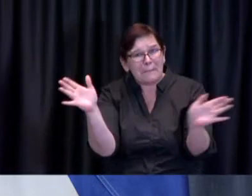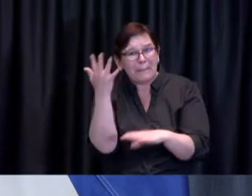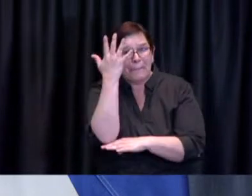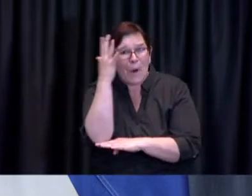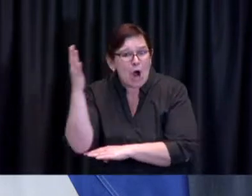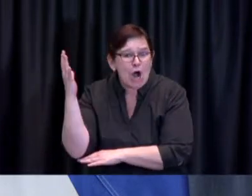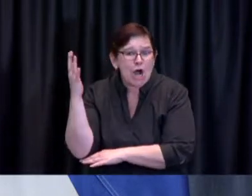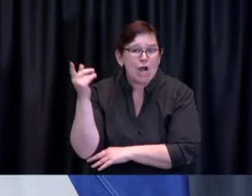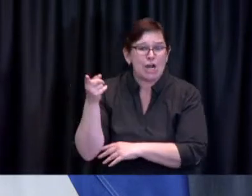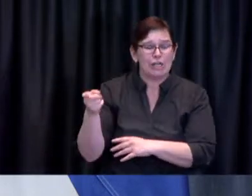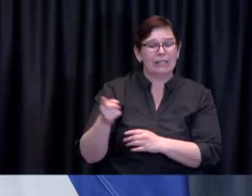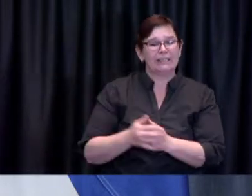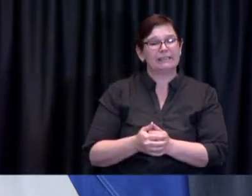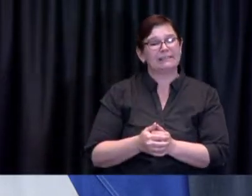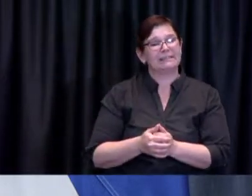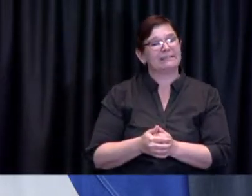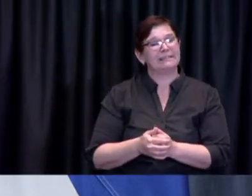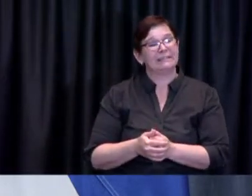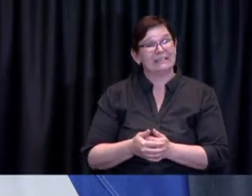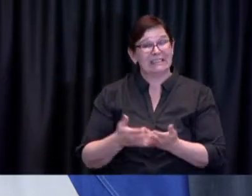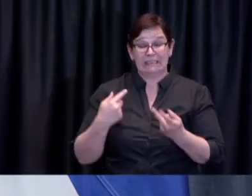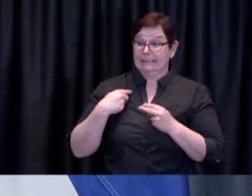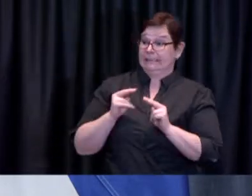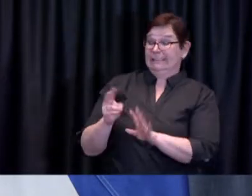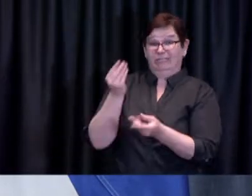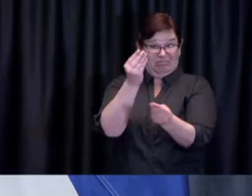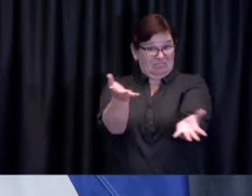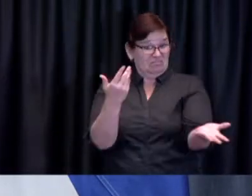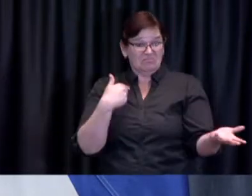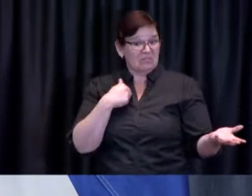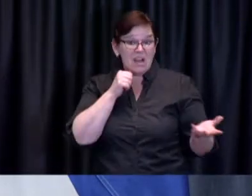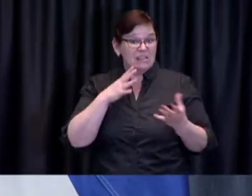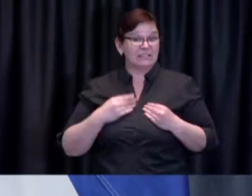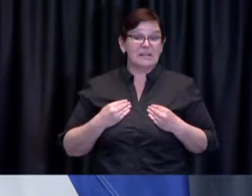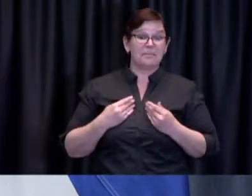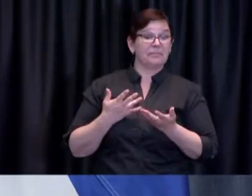profoundly unacceptable there were but were by best estimates about 15 people resident in the